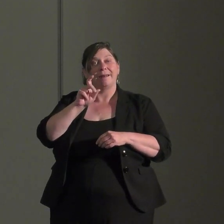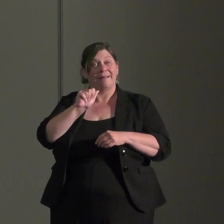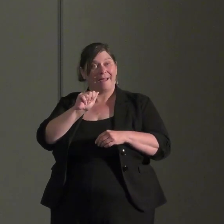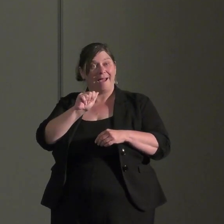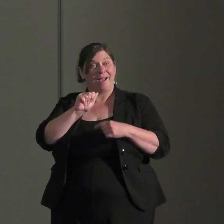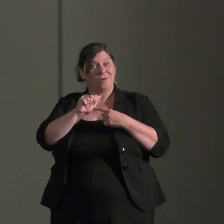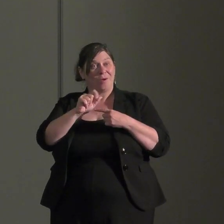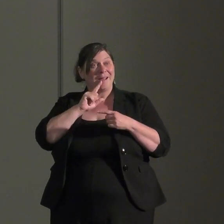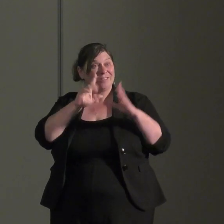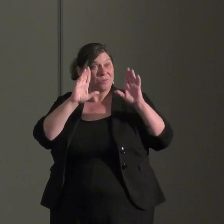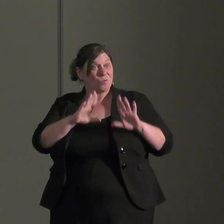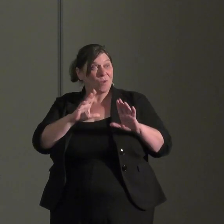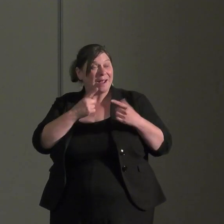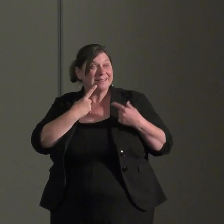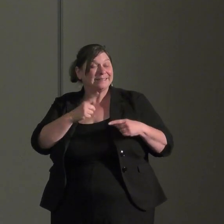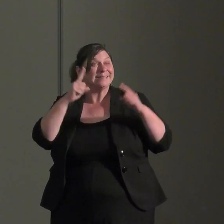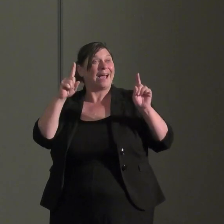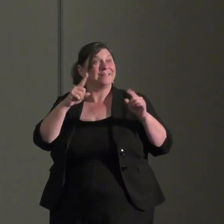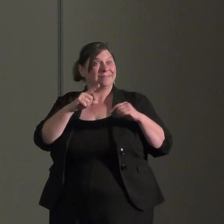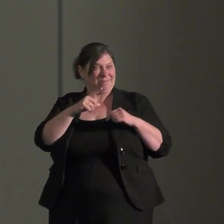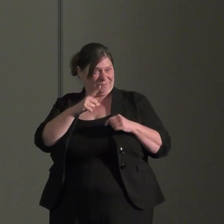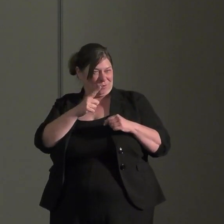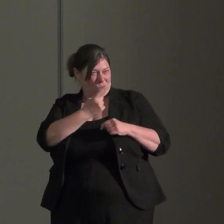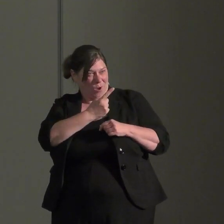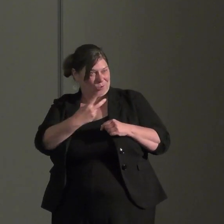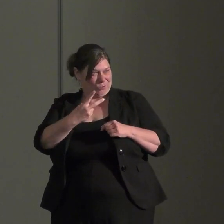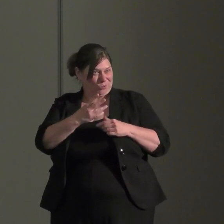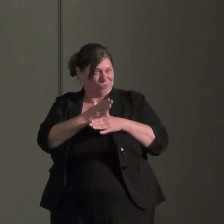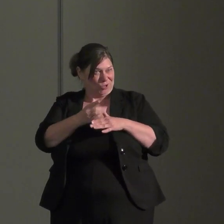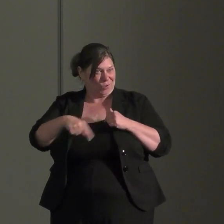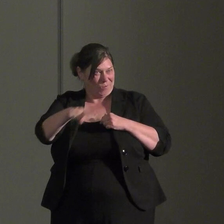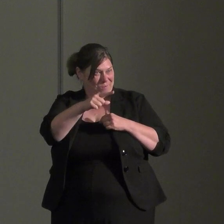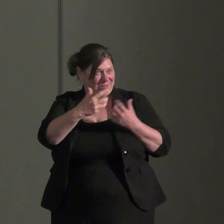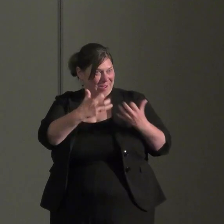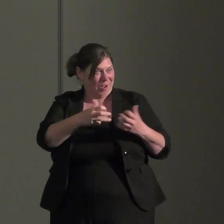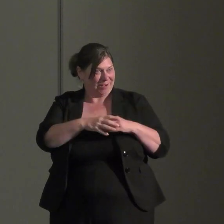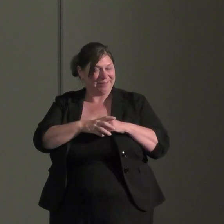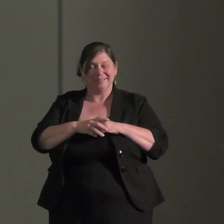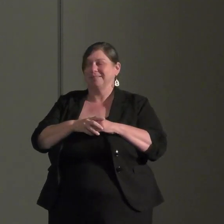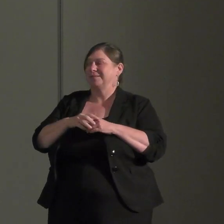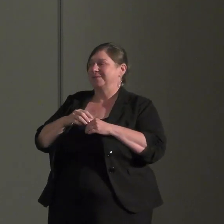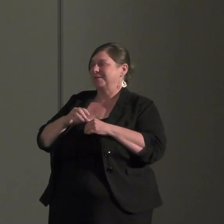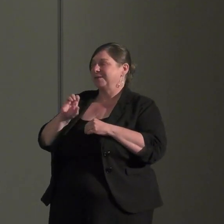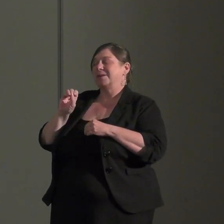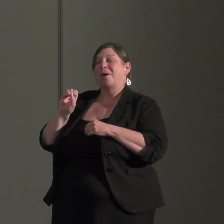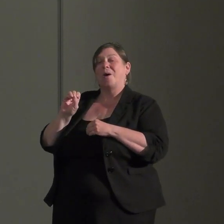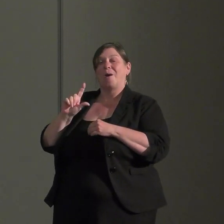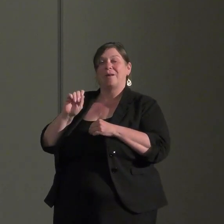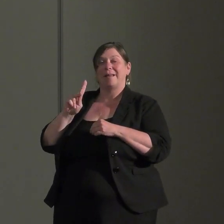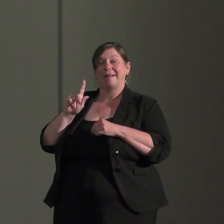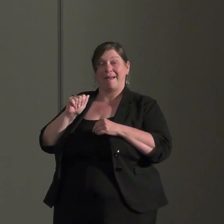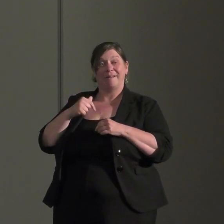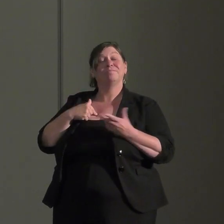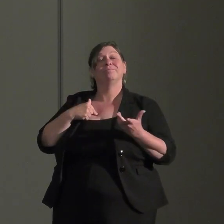you could share one or two with the audience? >> OLENKA: We do have a lot of successes we